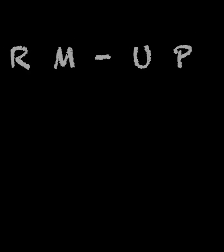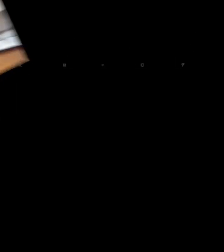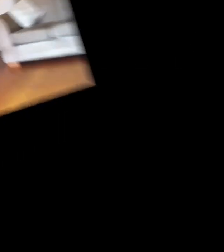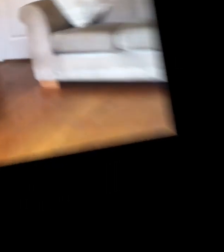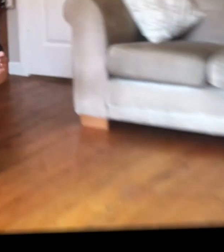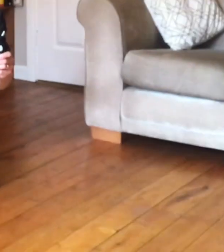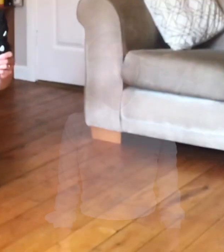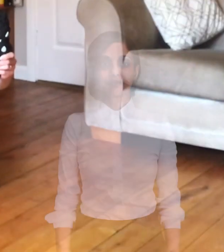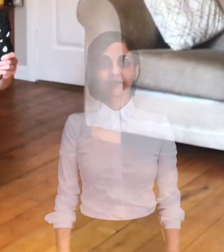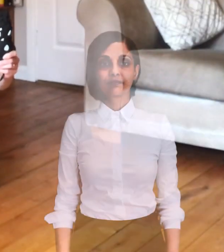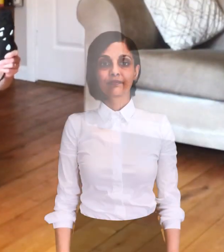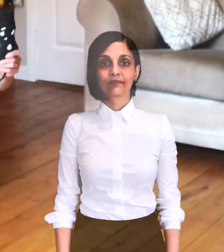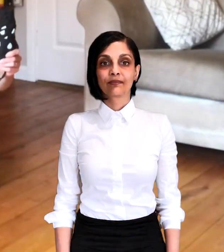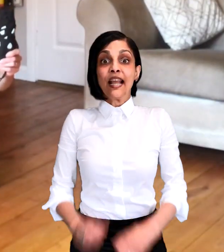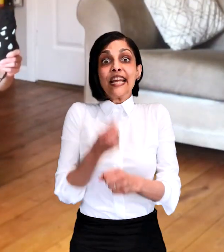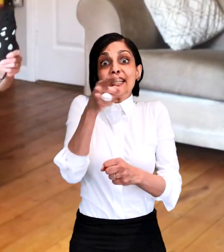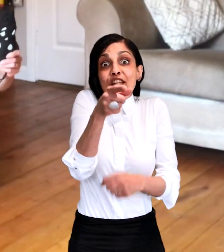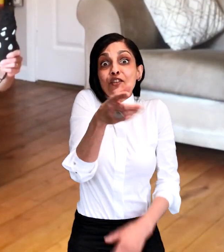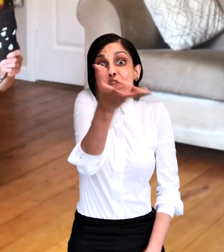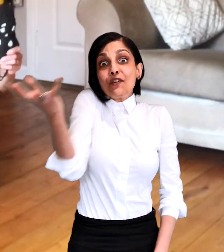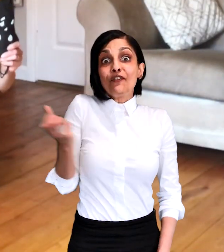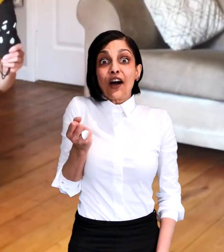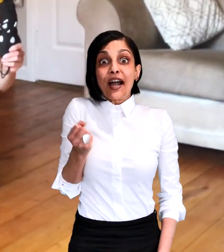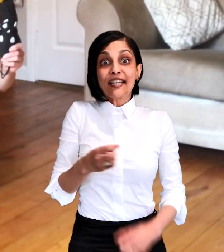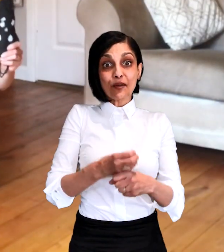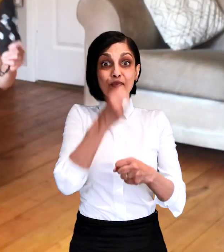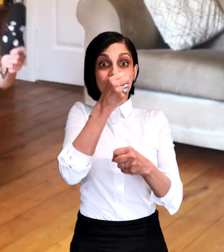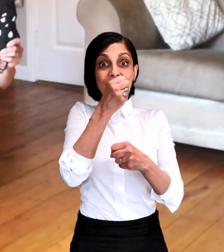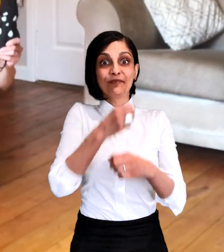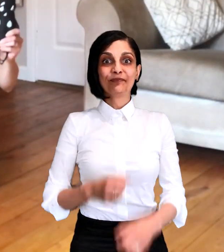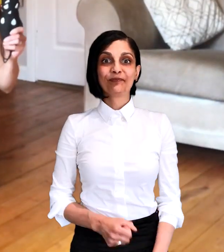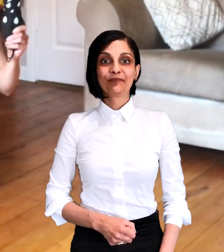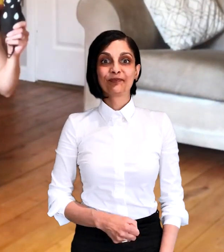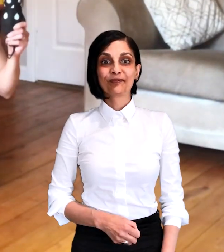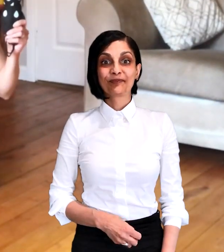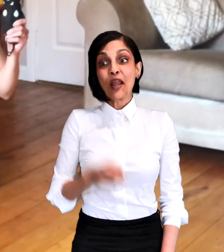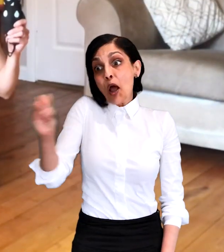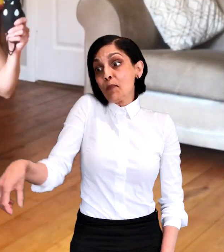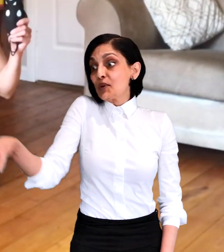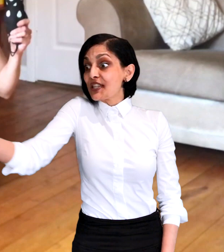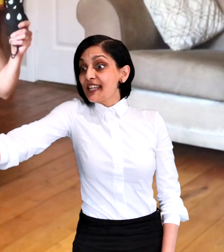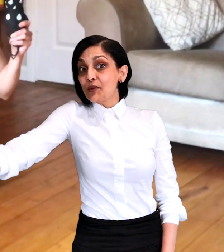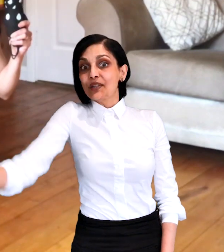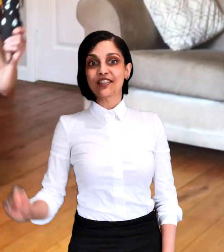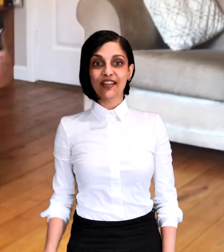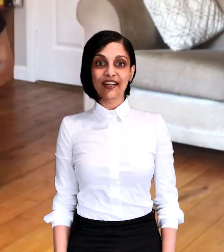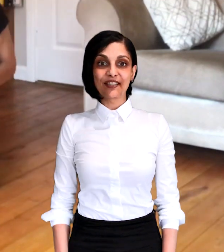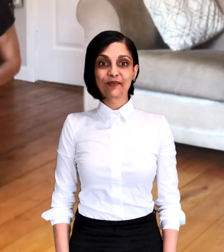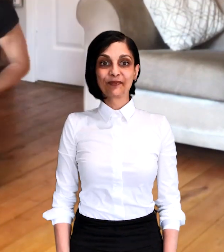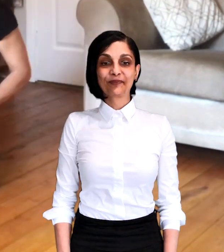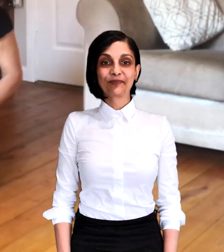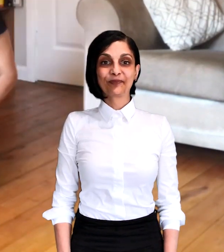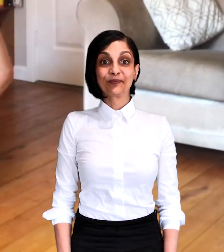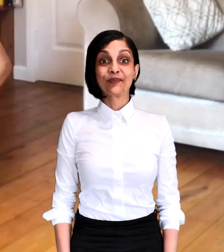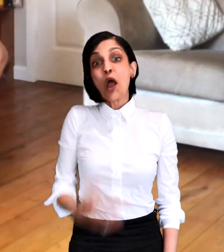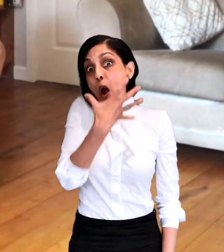Did you find your umbrella? Okay, lets put it to one side for the moment because we are going to warm up first.